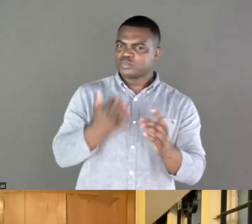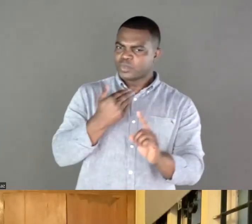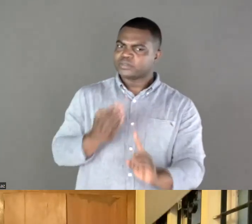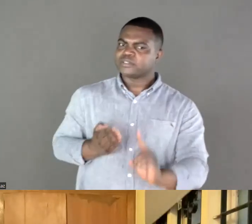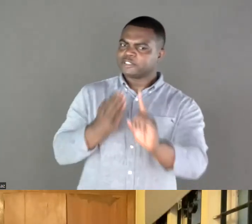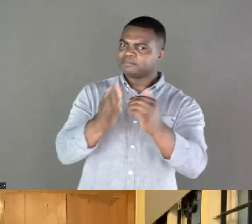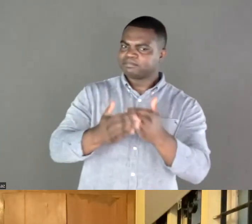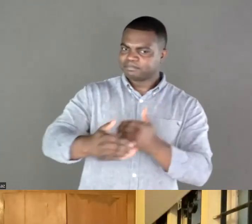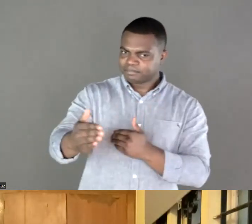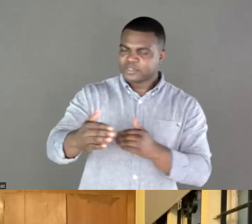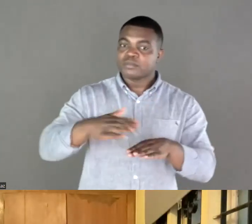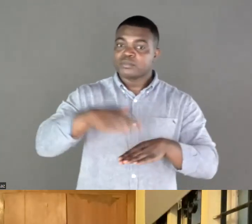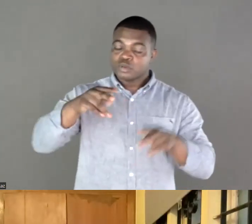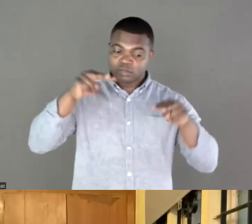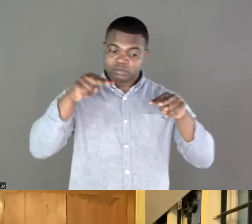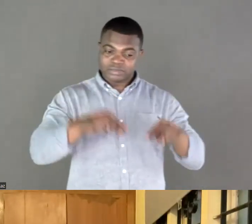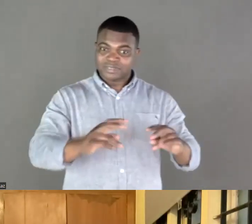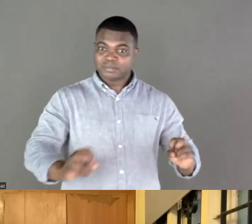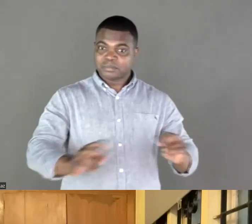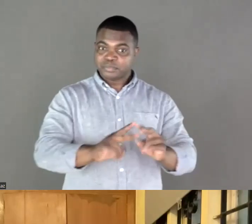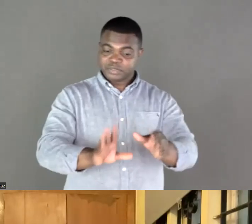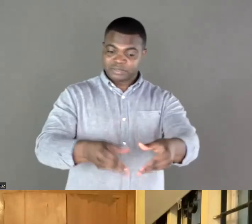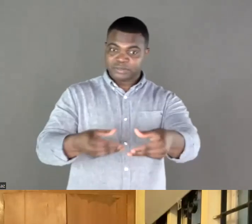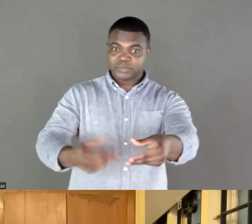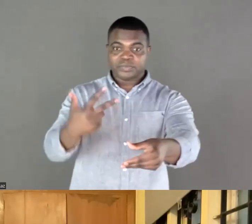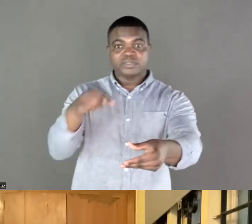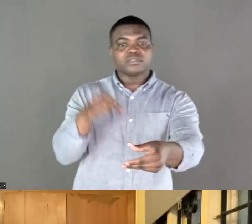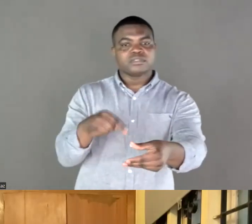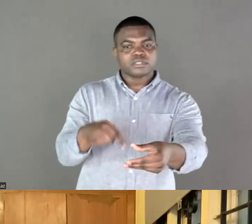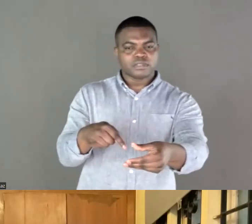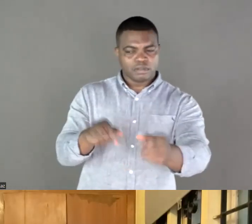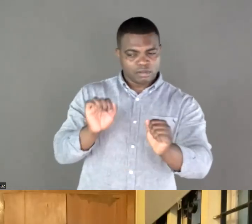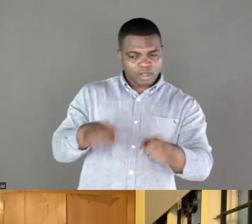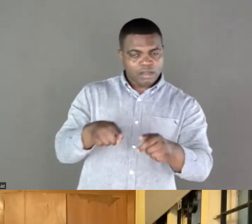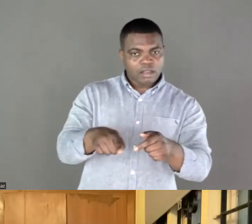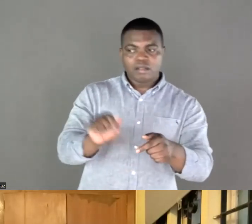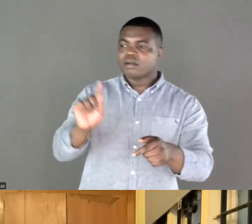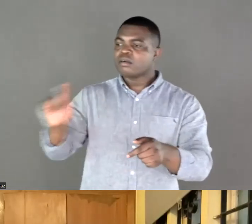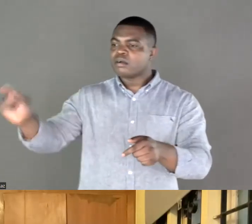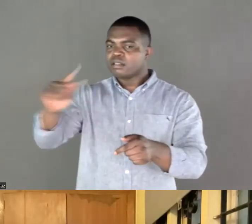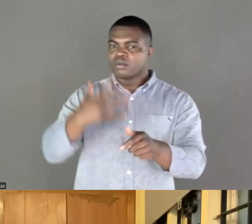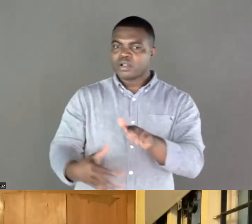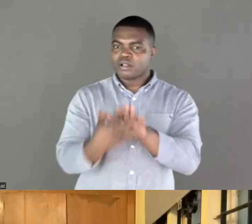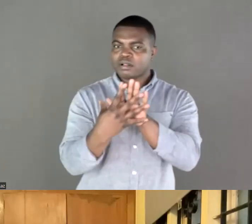again could be refreshed and given to an audience. So we now have, we will be having,